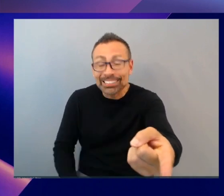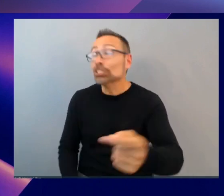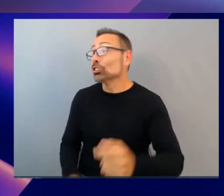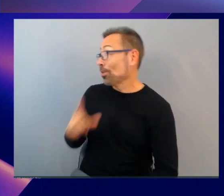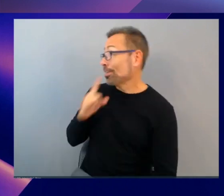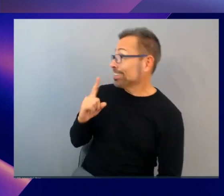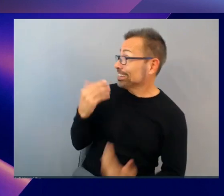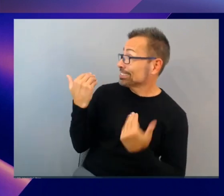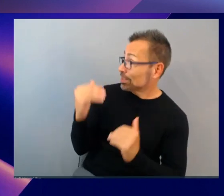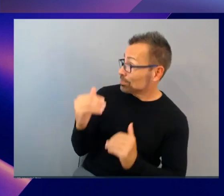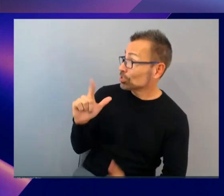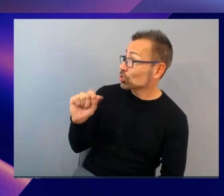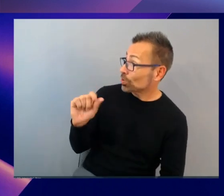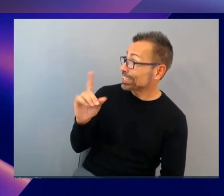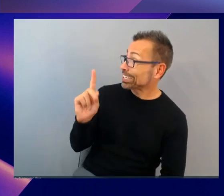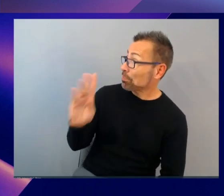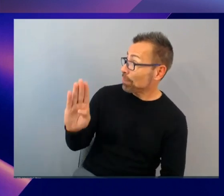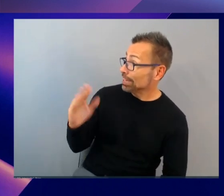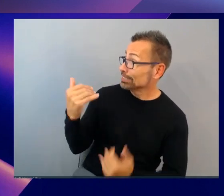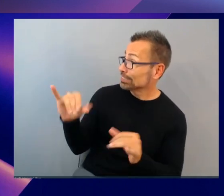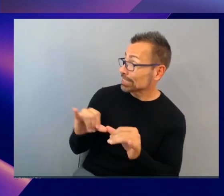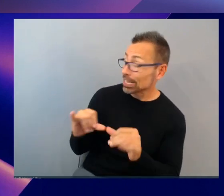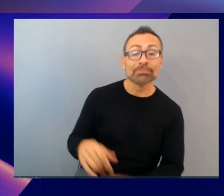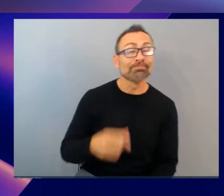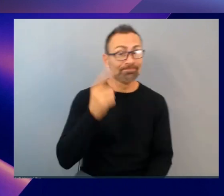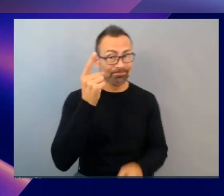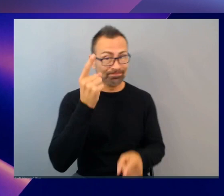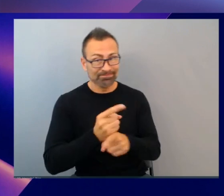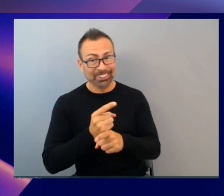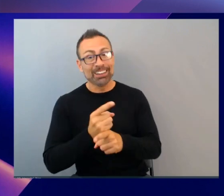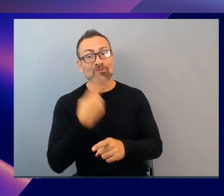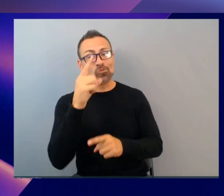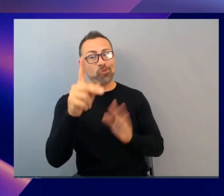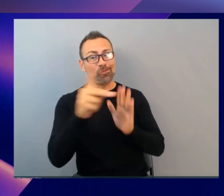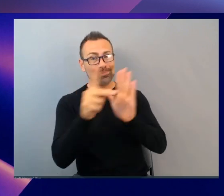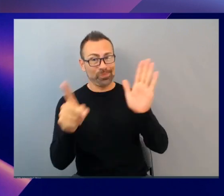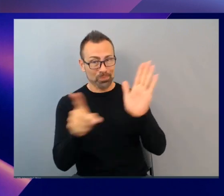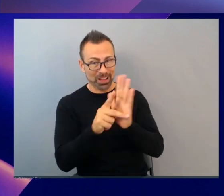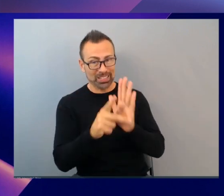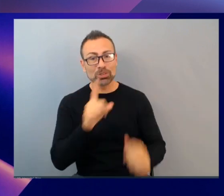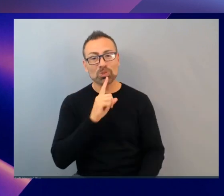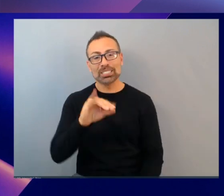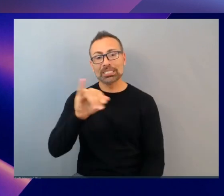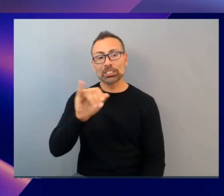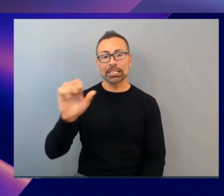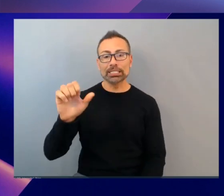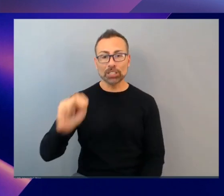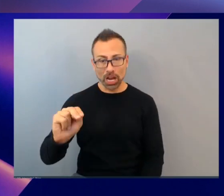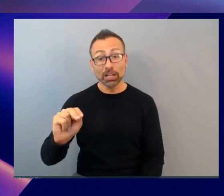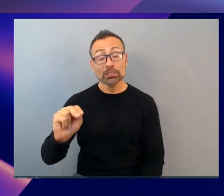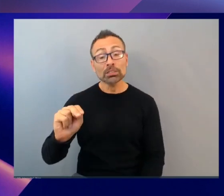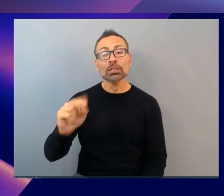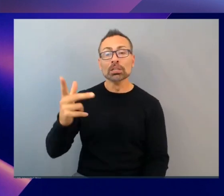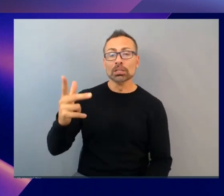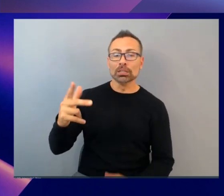It's 20 kilobytes in size, the limit for the policy, which is like a JSON statement, it's 20 kilobytes of text for permissions.